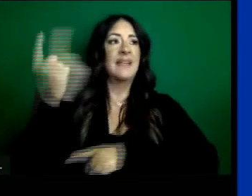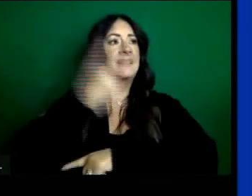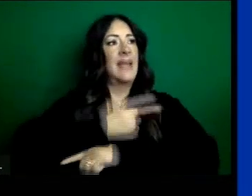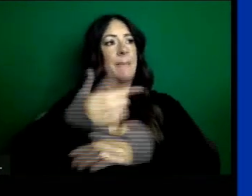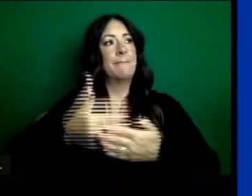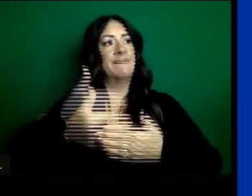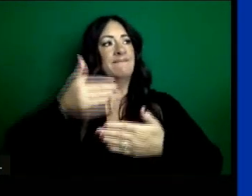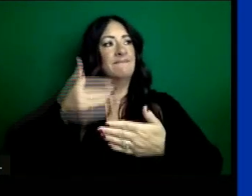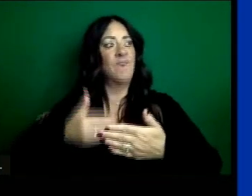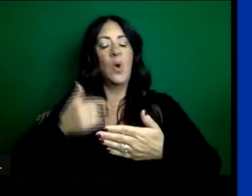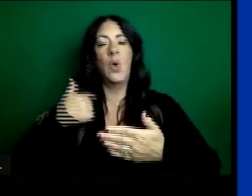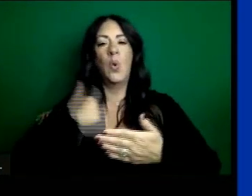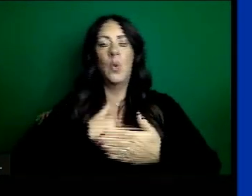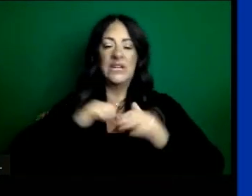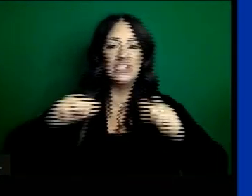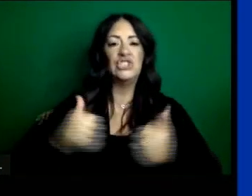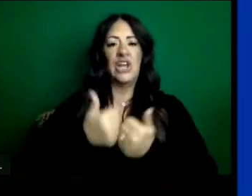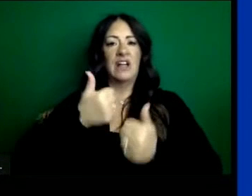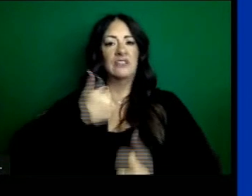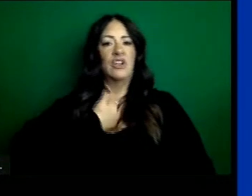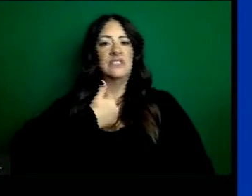LIKE THE TRAIN PICKING UP STEAM